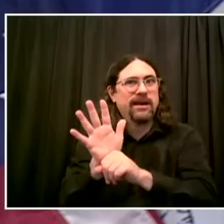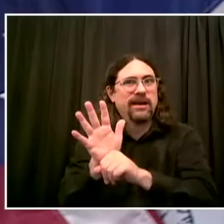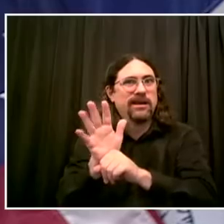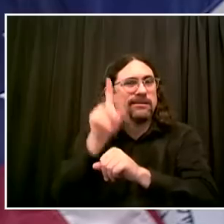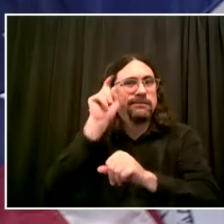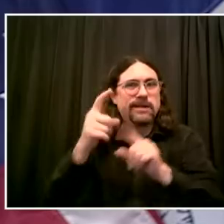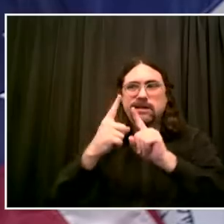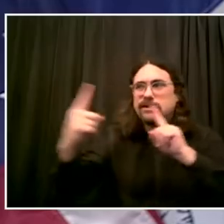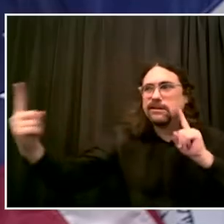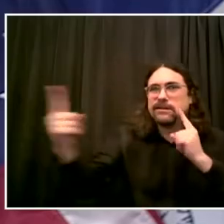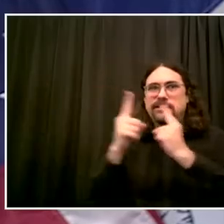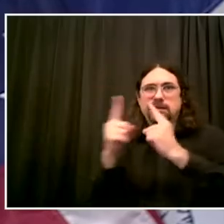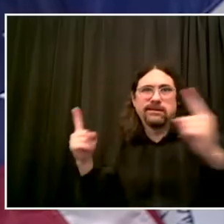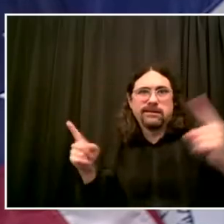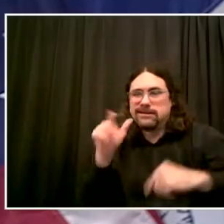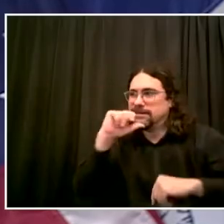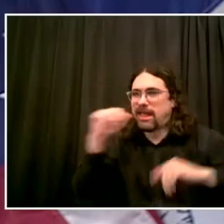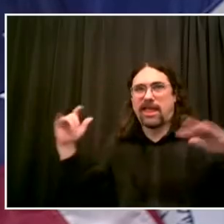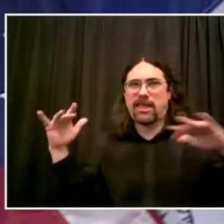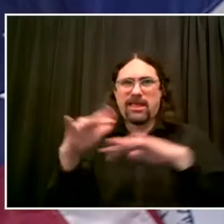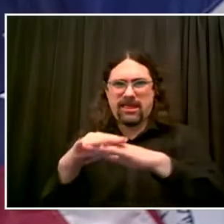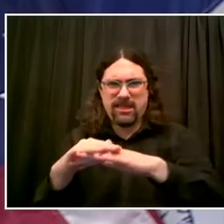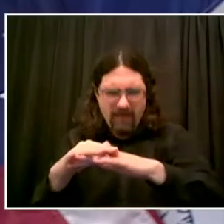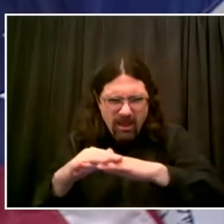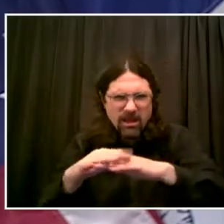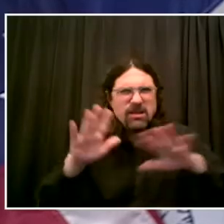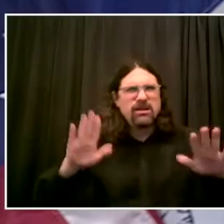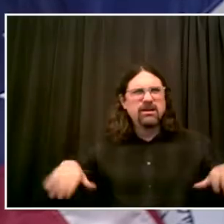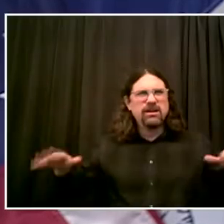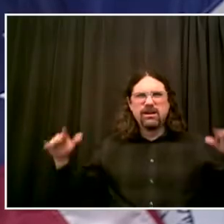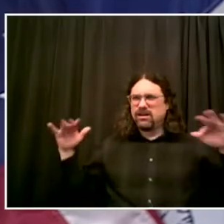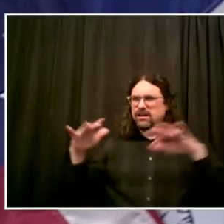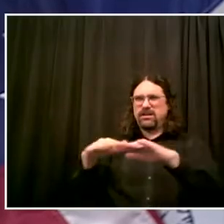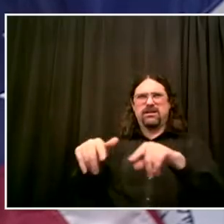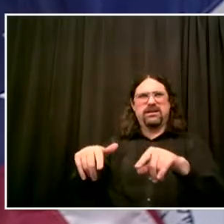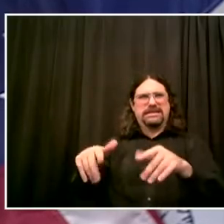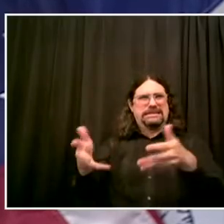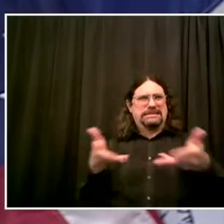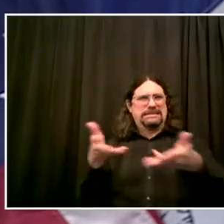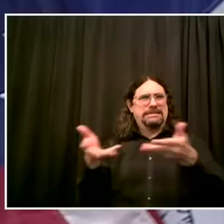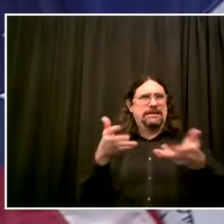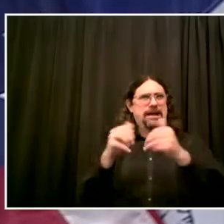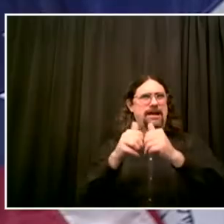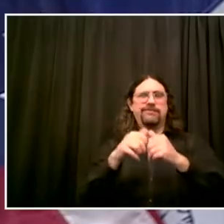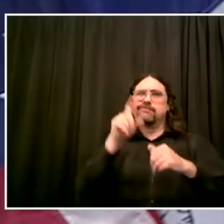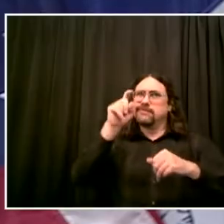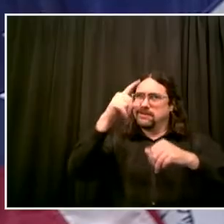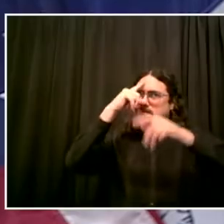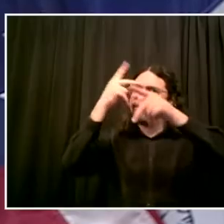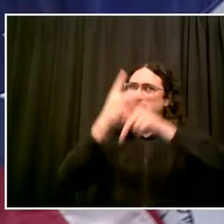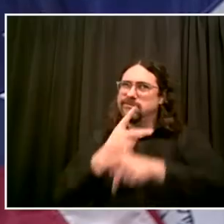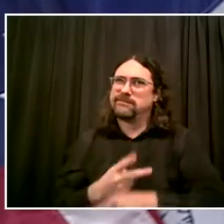HA VESUOPPRT RFO